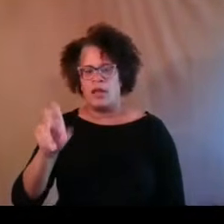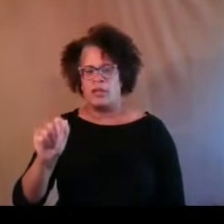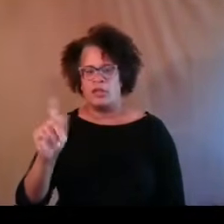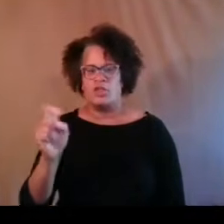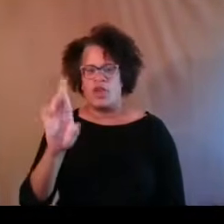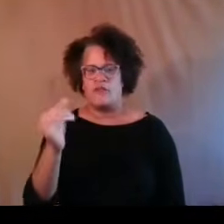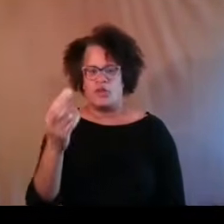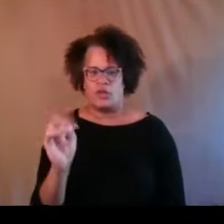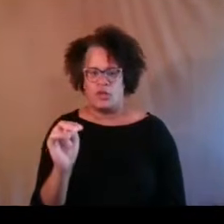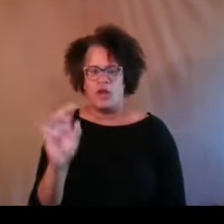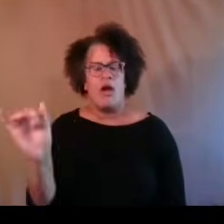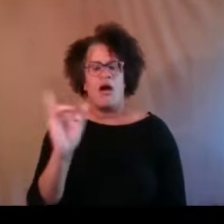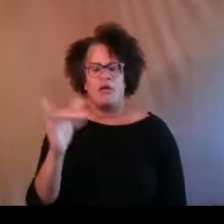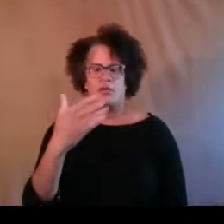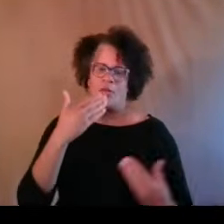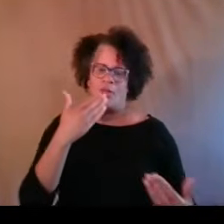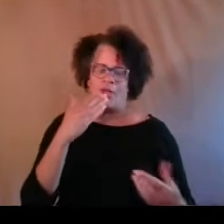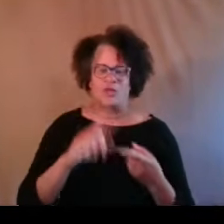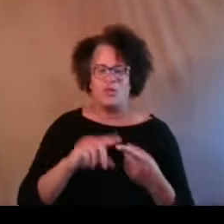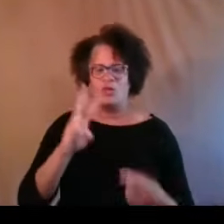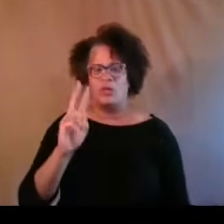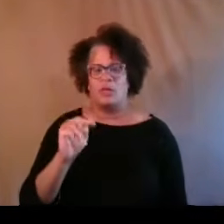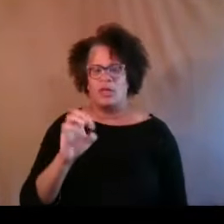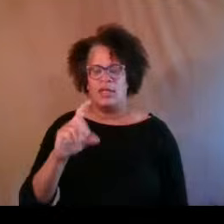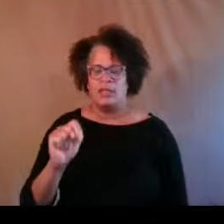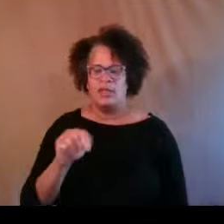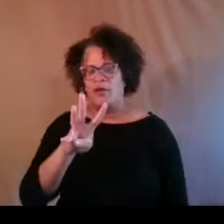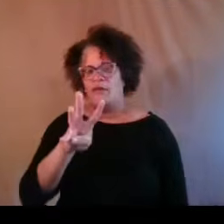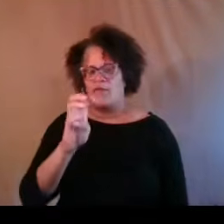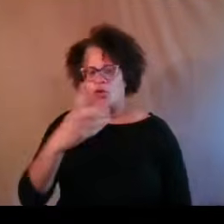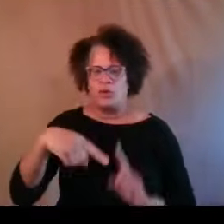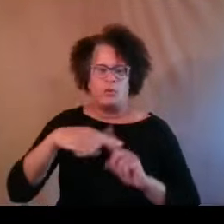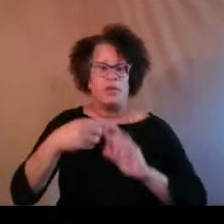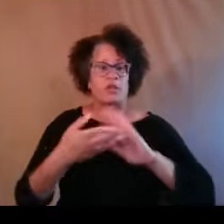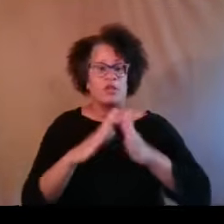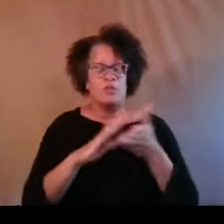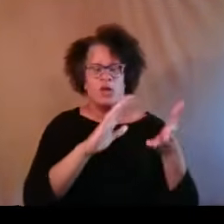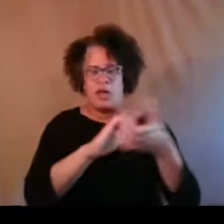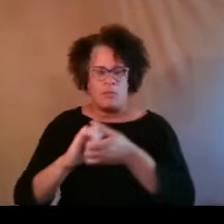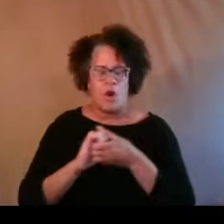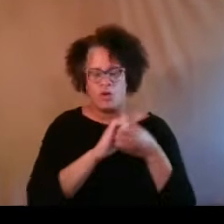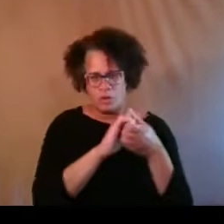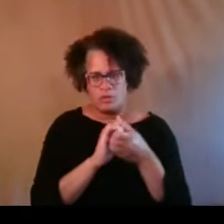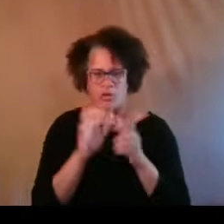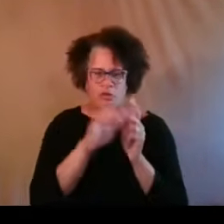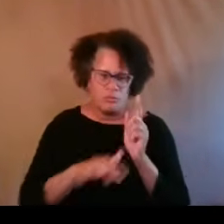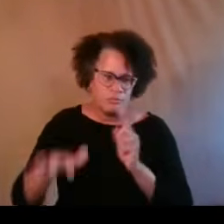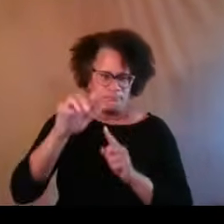a very special thanks to WNET's 400 plus community partners from across sectors and across communities